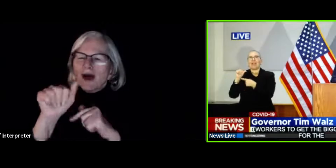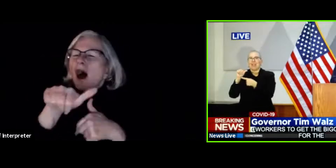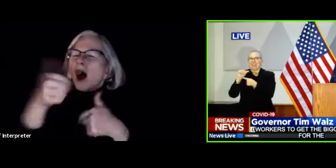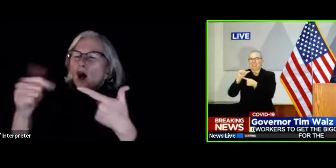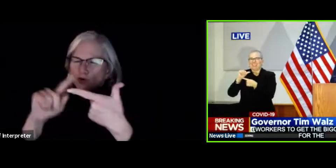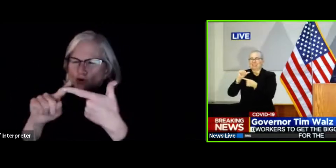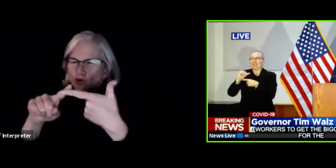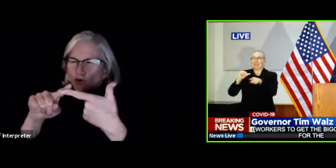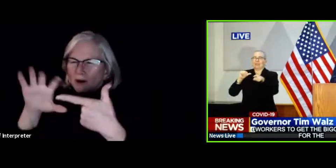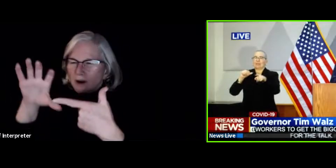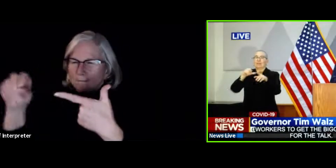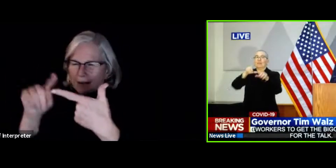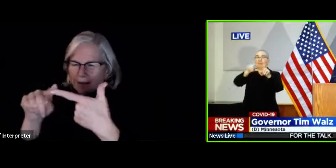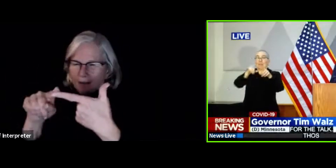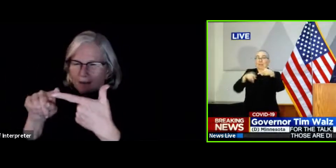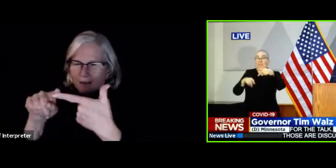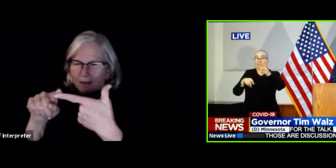THEY'RE TELLING US THAT PFIZER SHOULD BE APPROVED FOR THE